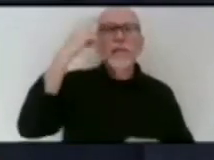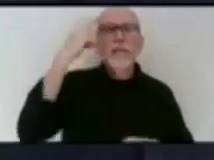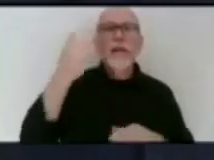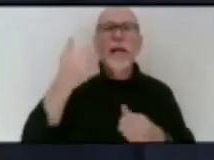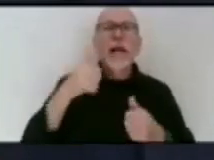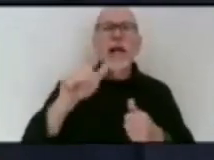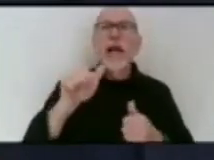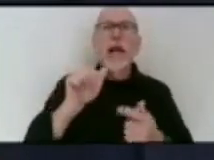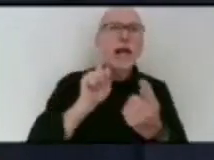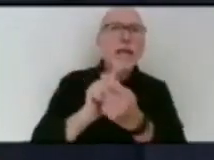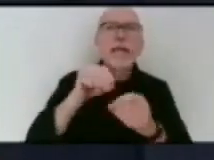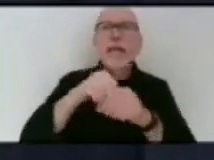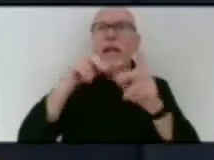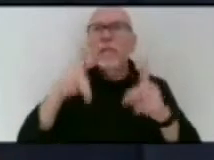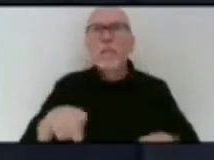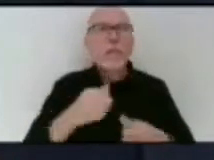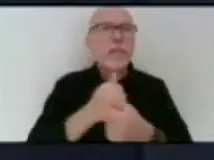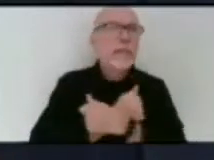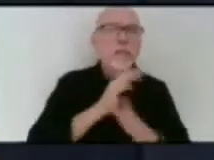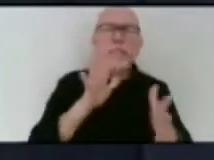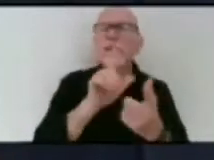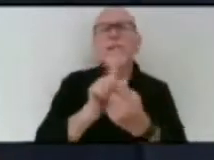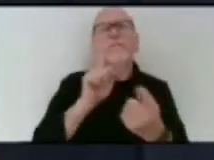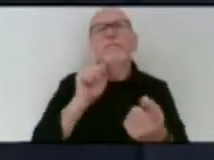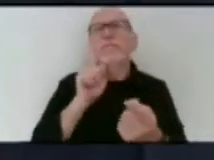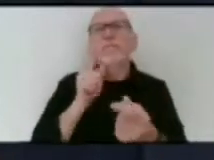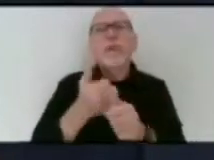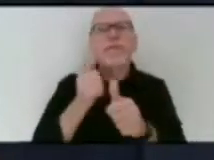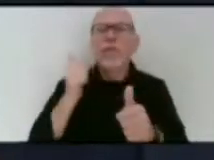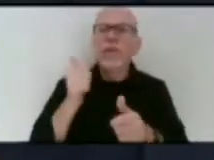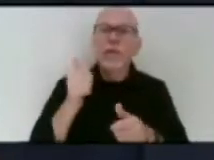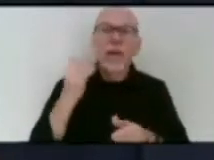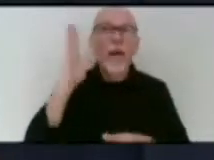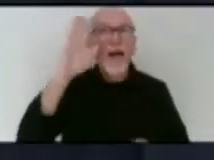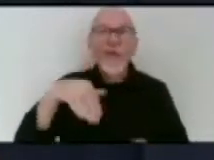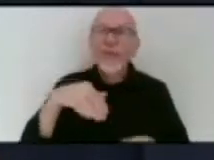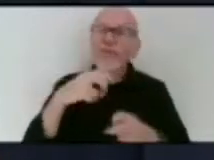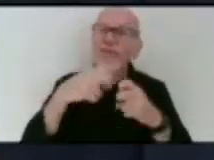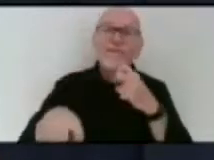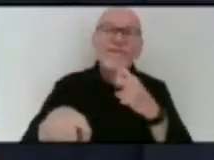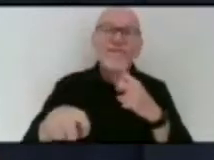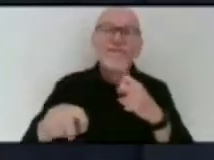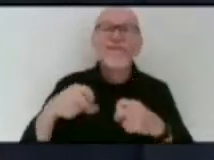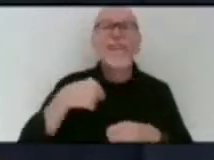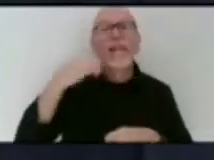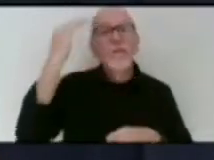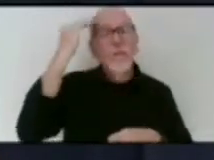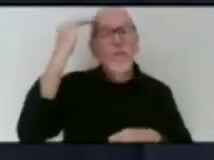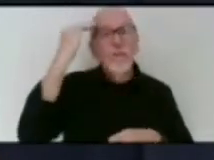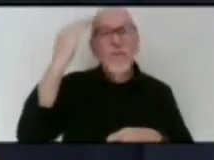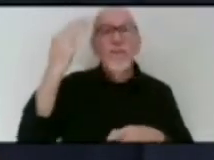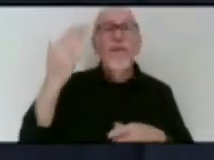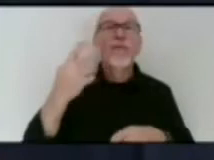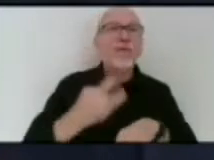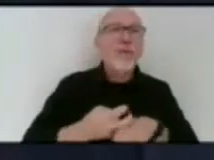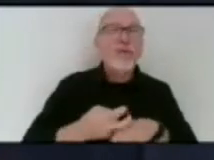visits. It's hard as that is, as this surge continues to crest